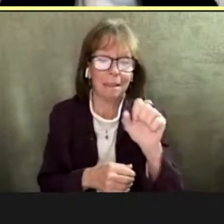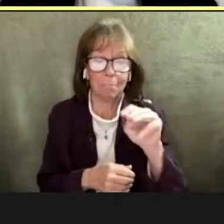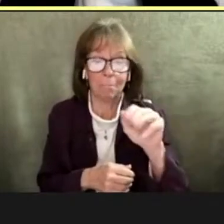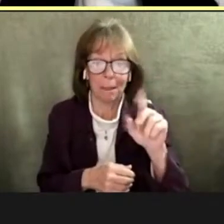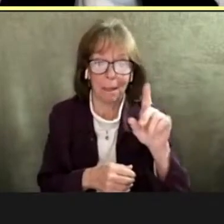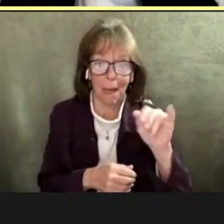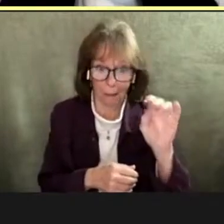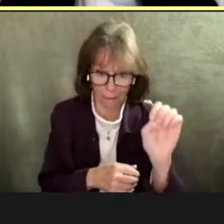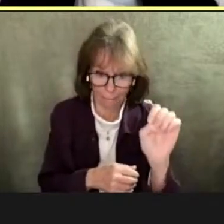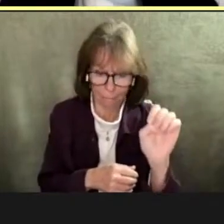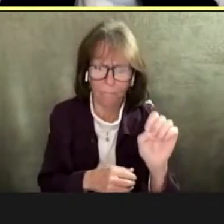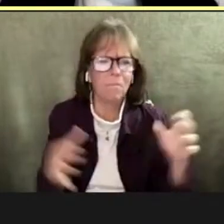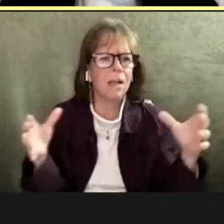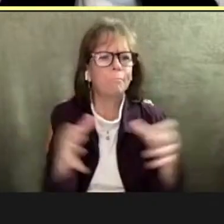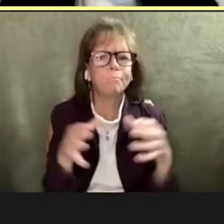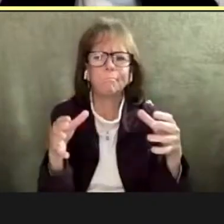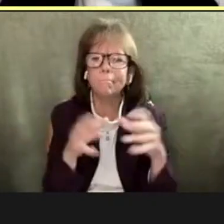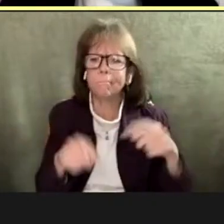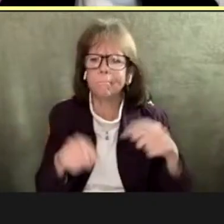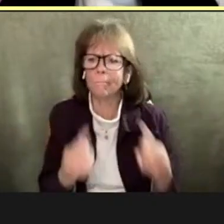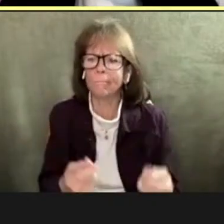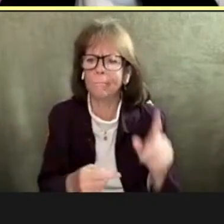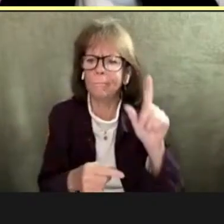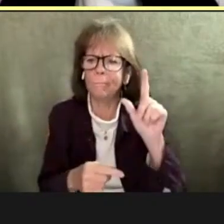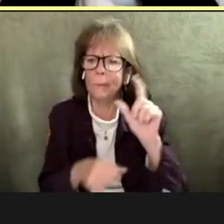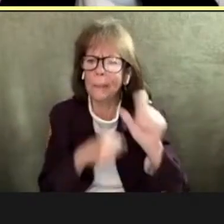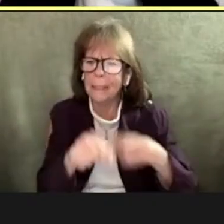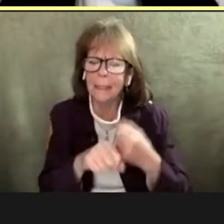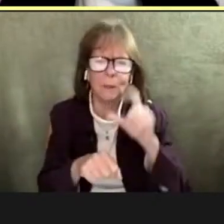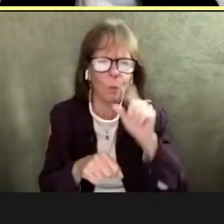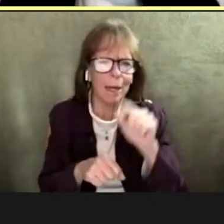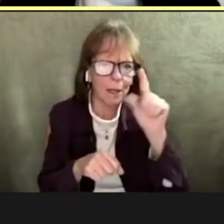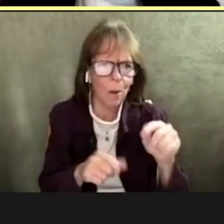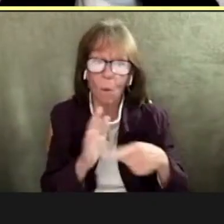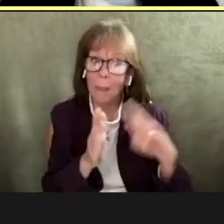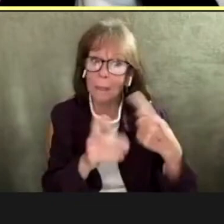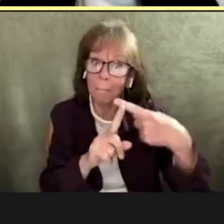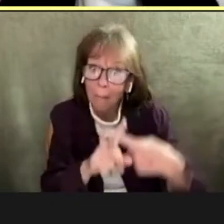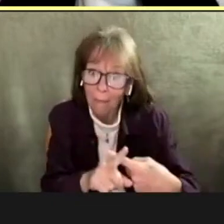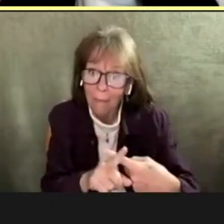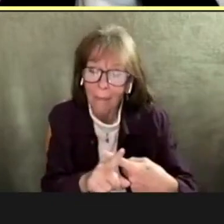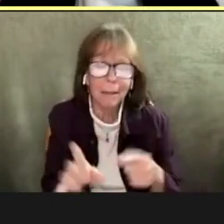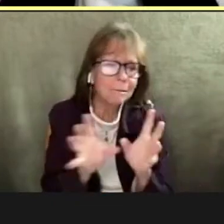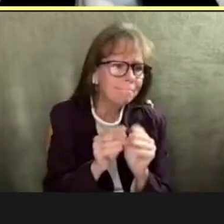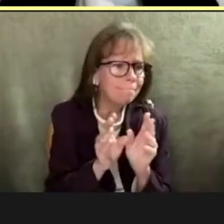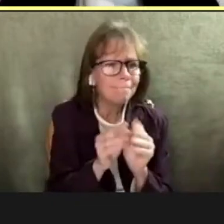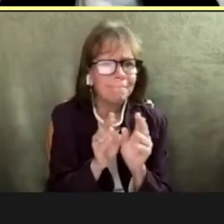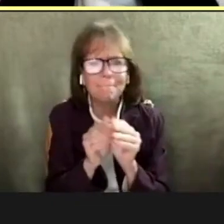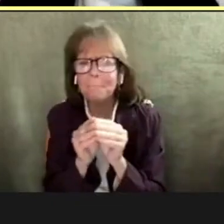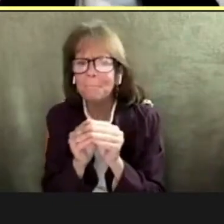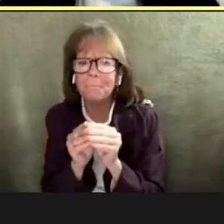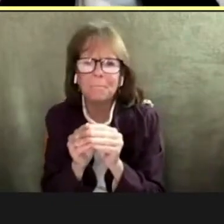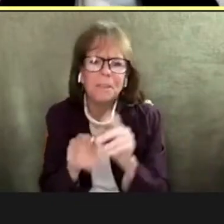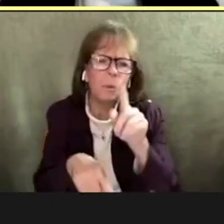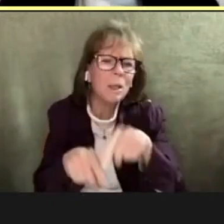We've been meeting since late 2020, once per month, for sessions that vary according to the topic.